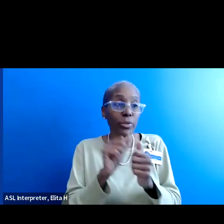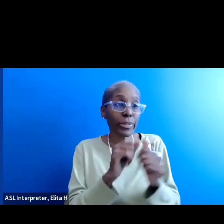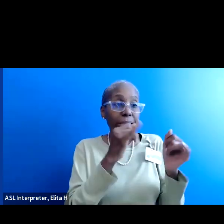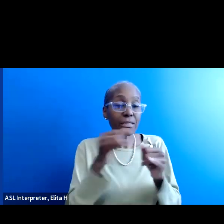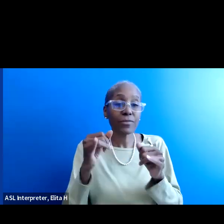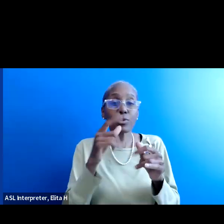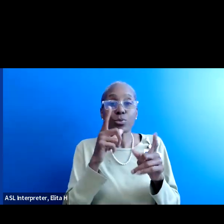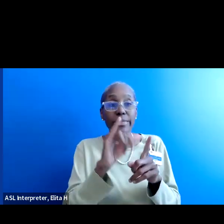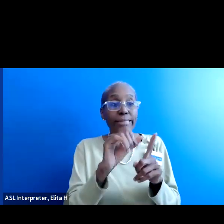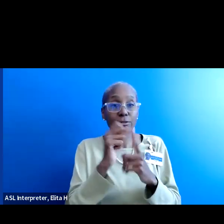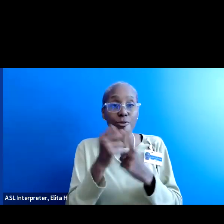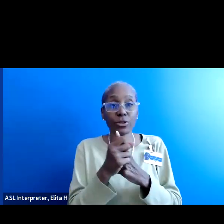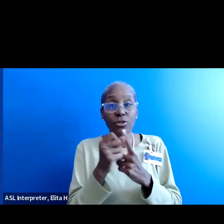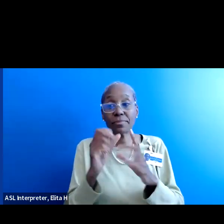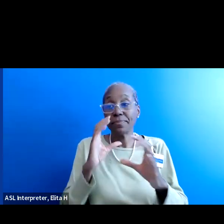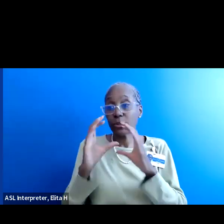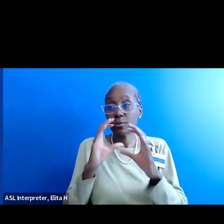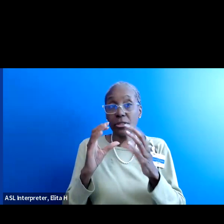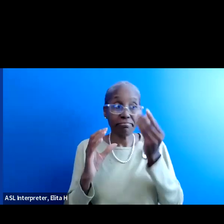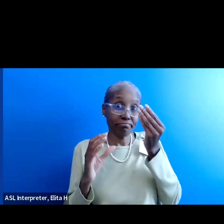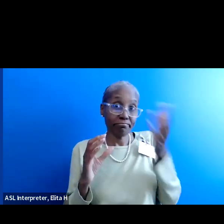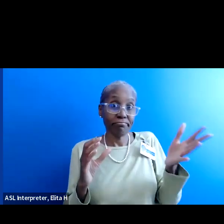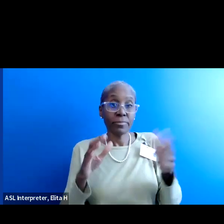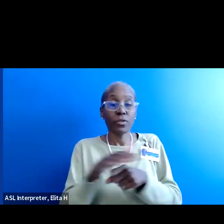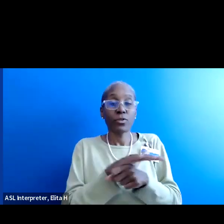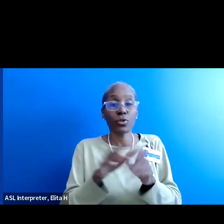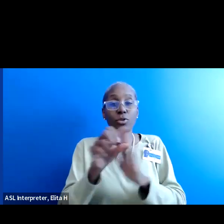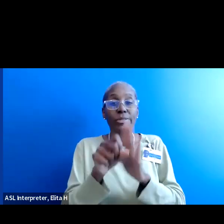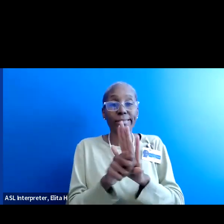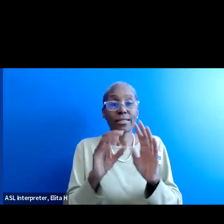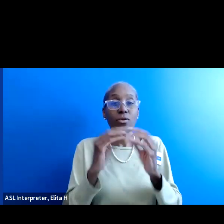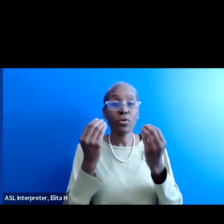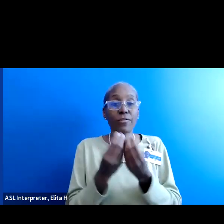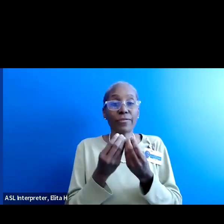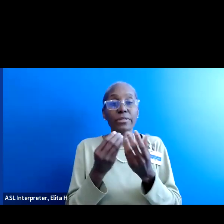this situation, to communicate that with your local or state Ombudsman Program that this is an issue.